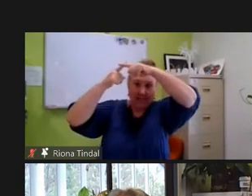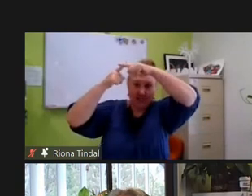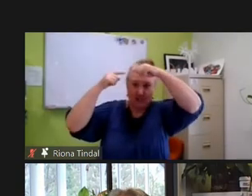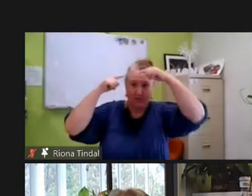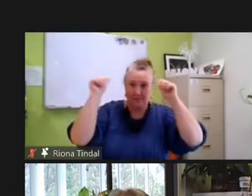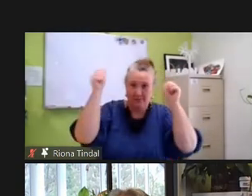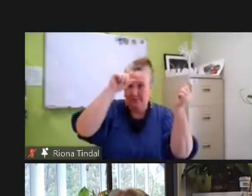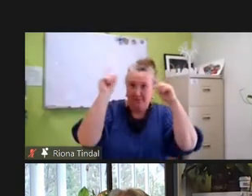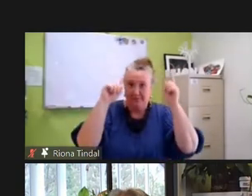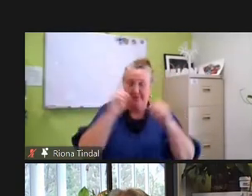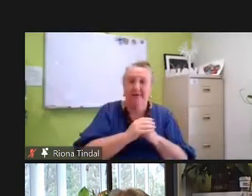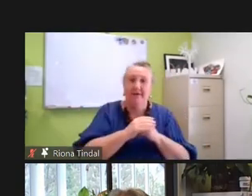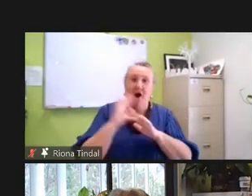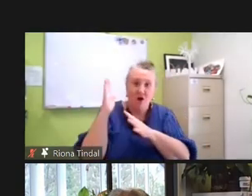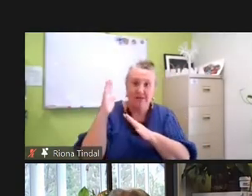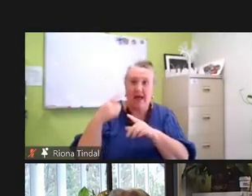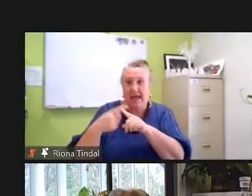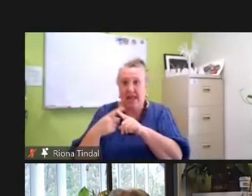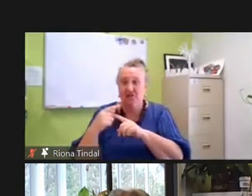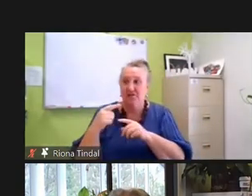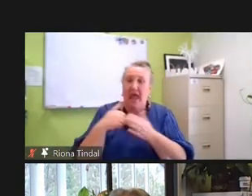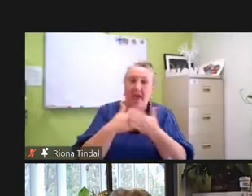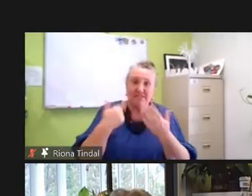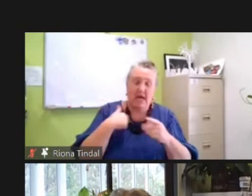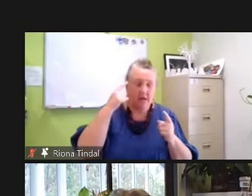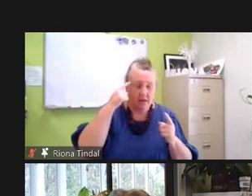So I've got Auslan and I've got English partitions in my brain, and I switch between the two,